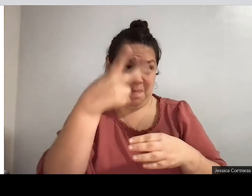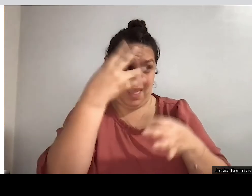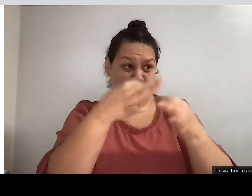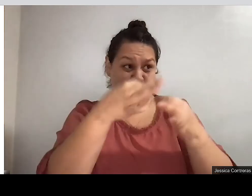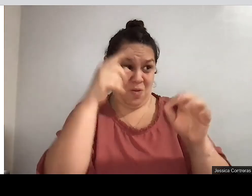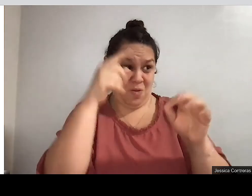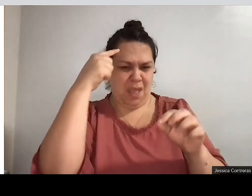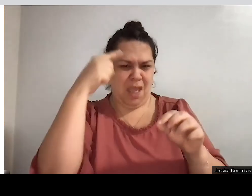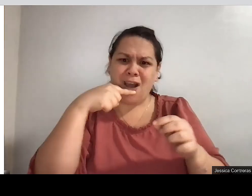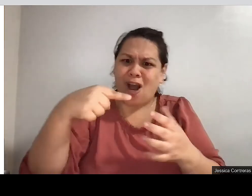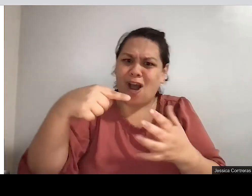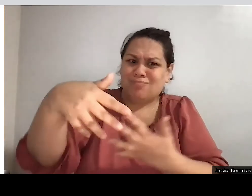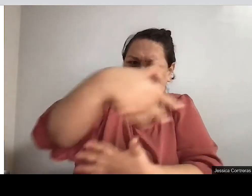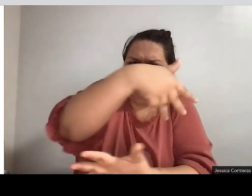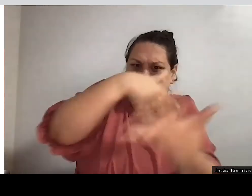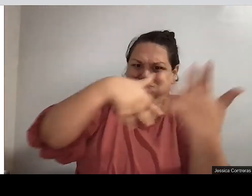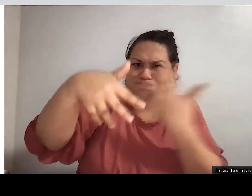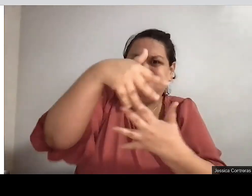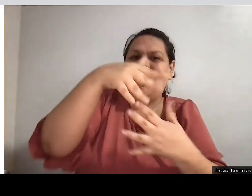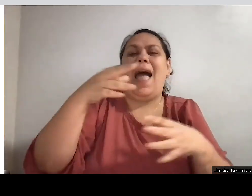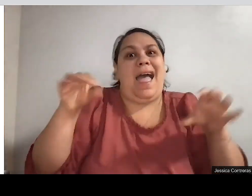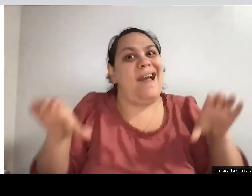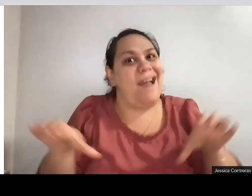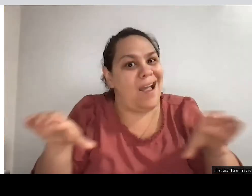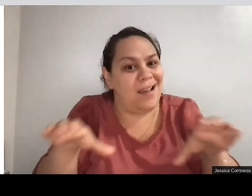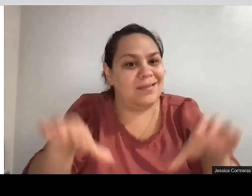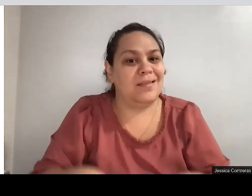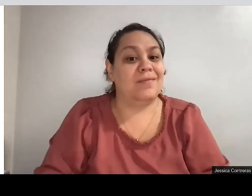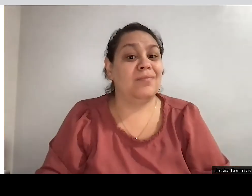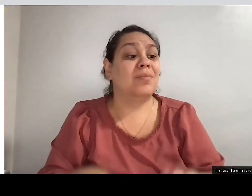Both languages in bilinguals' minds are active and interactive.